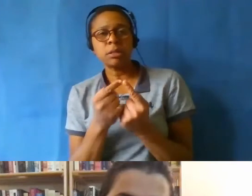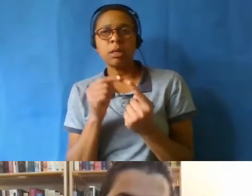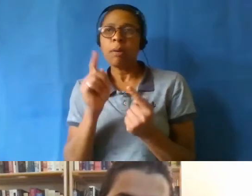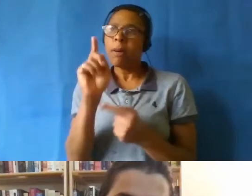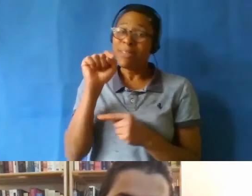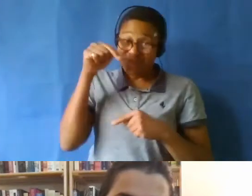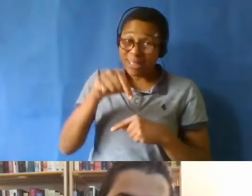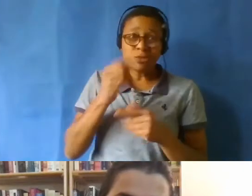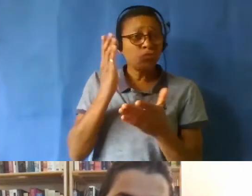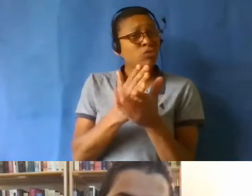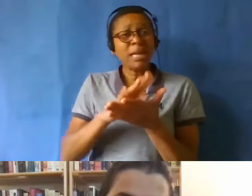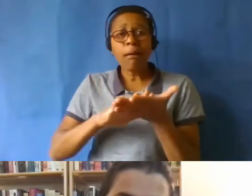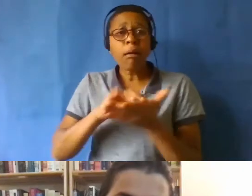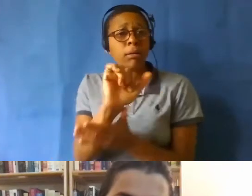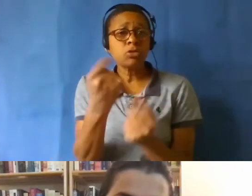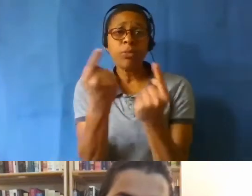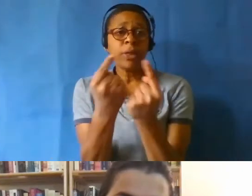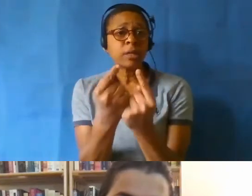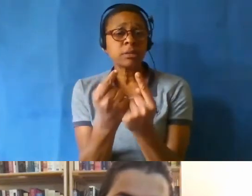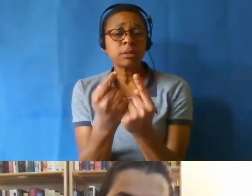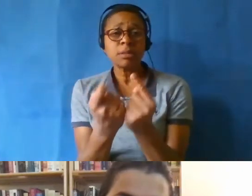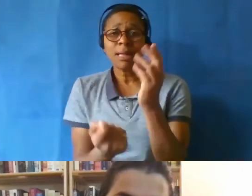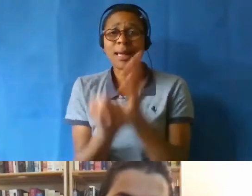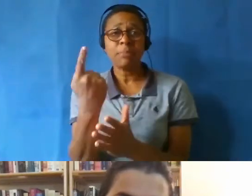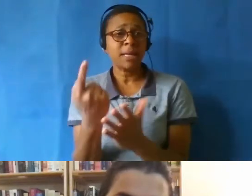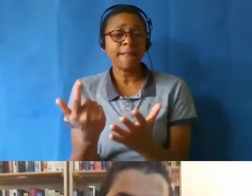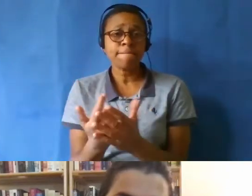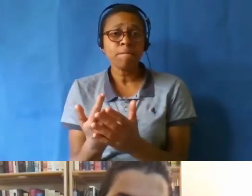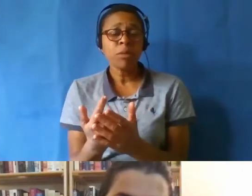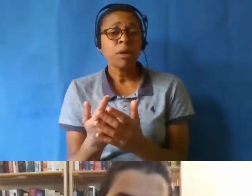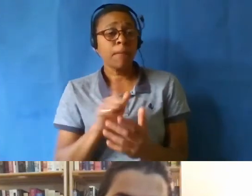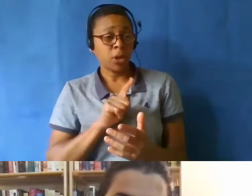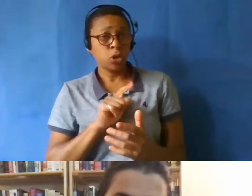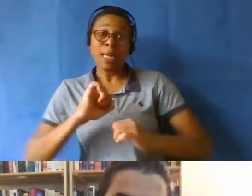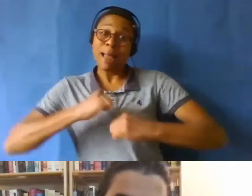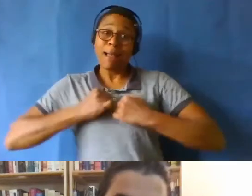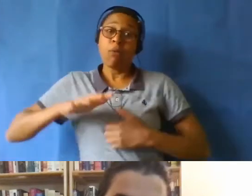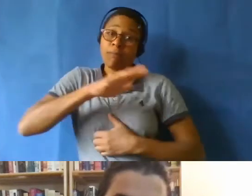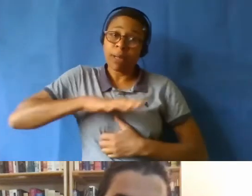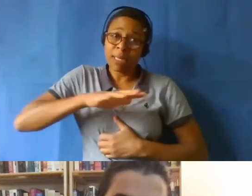things that are going on in how Black and brown families also think about you